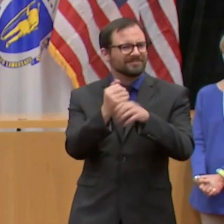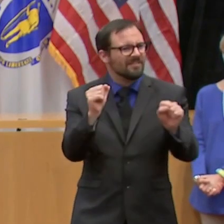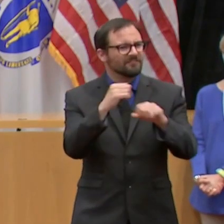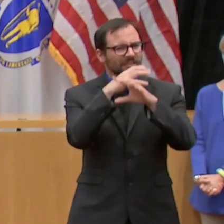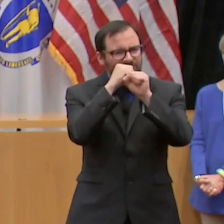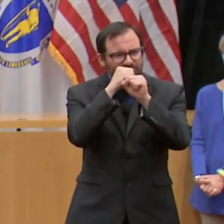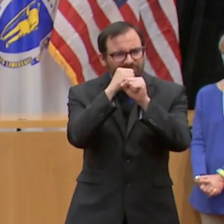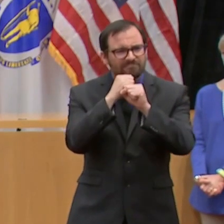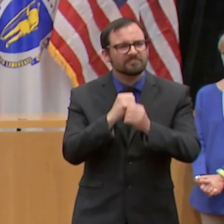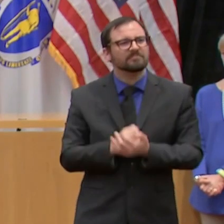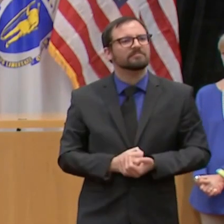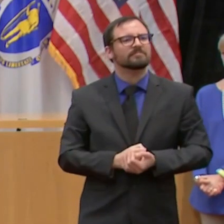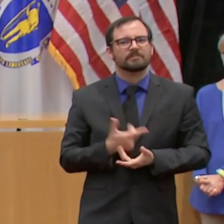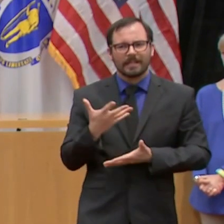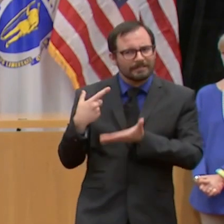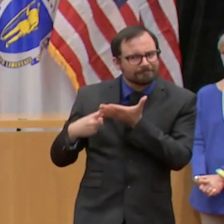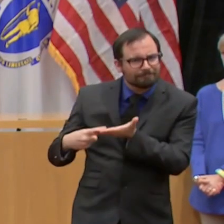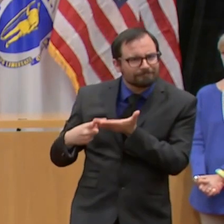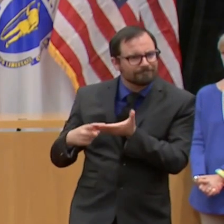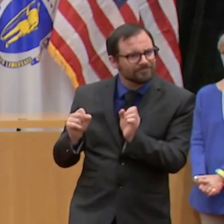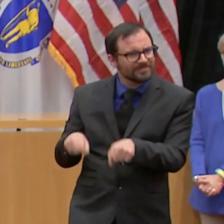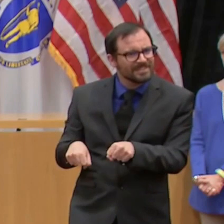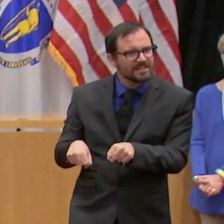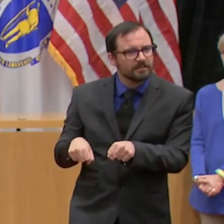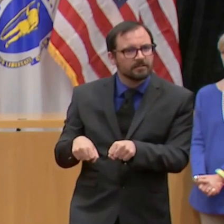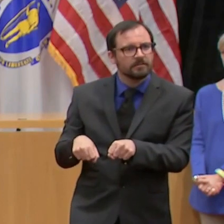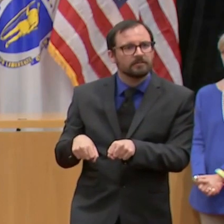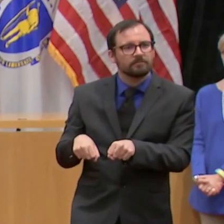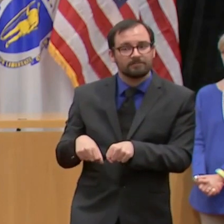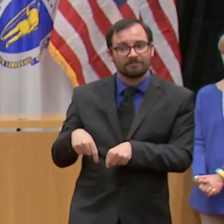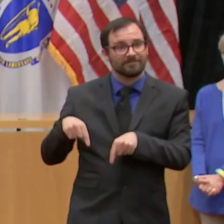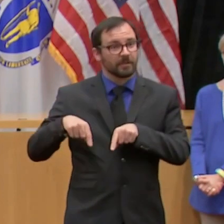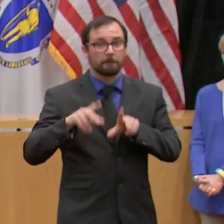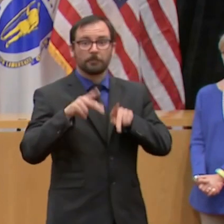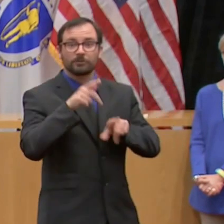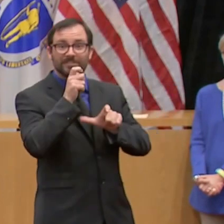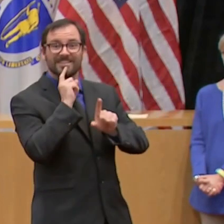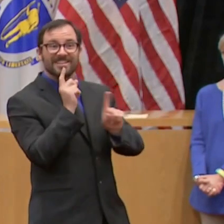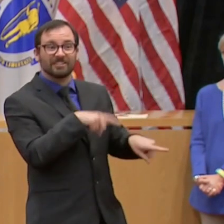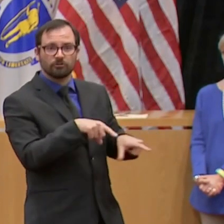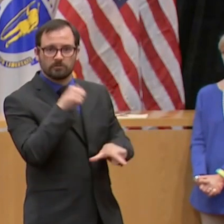SAFELINK IS CONFIDENTIAL. IT ALLOWS CALLERS TO DISCUSS THEIR EXPERIENCES AND NEEDS